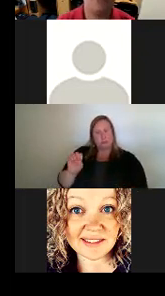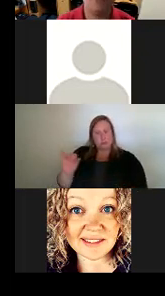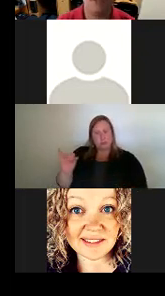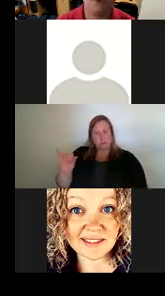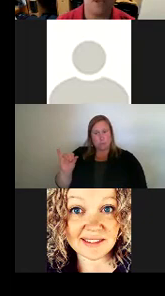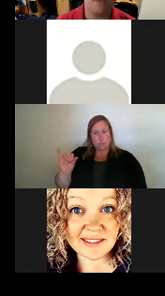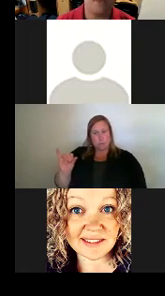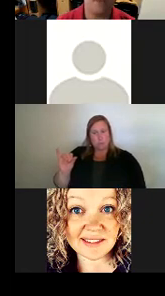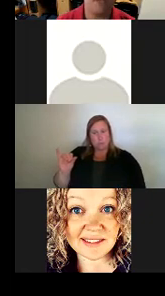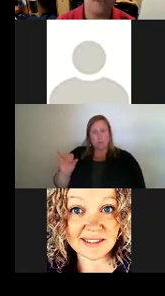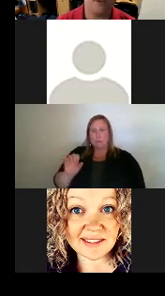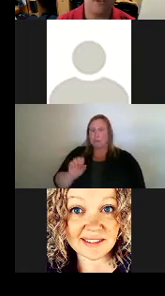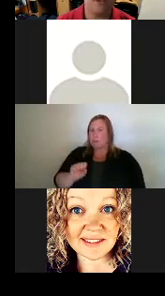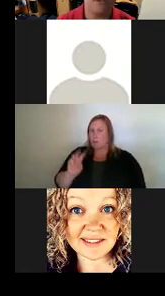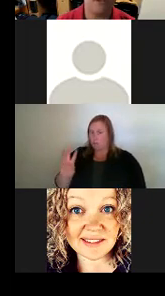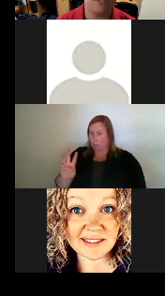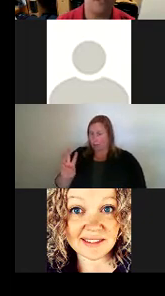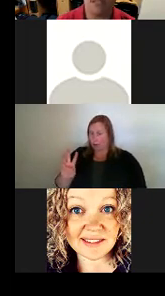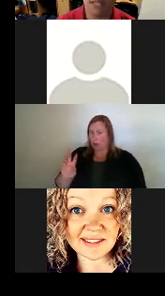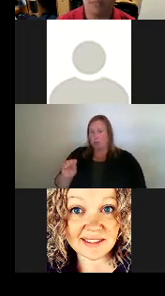THE SOFTWARE OPTIONS FOR OCR INCLUDE DOCUSCAN PLUS.